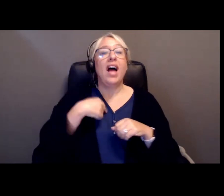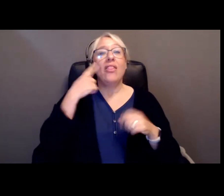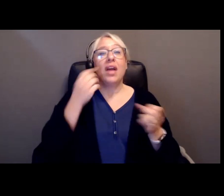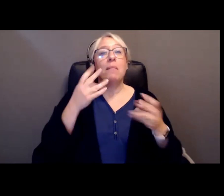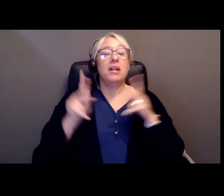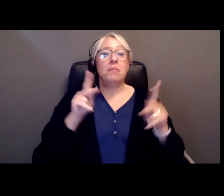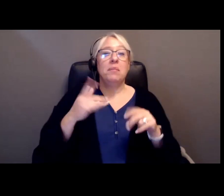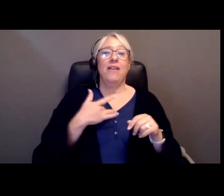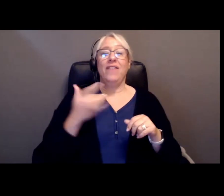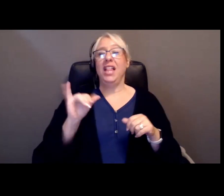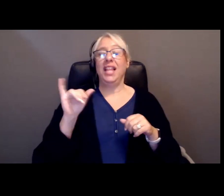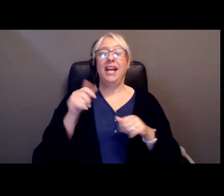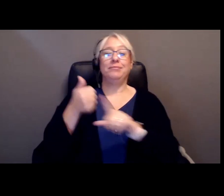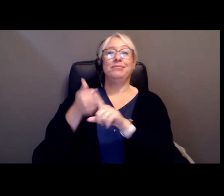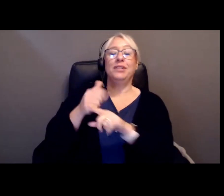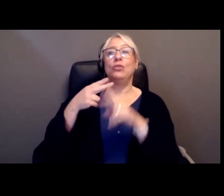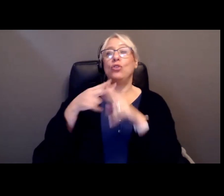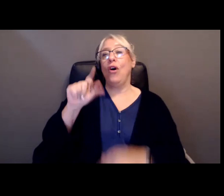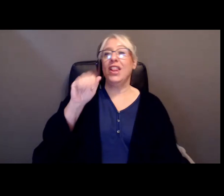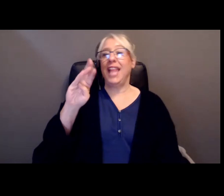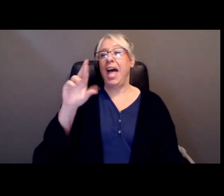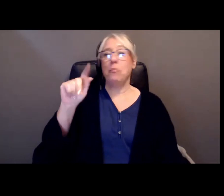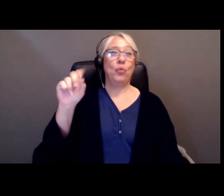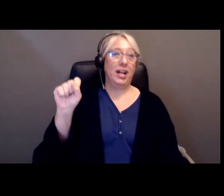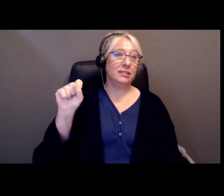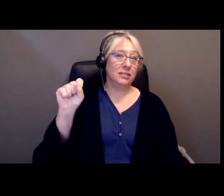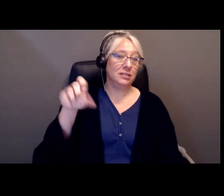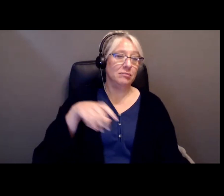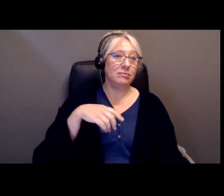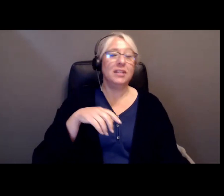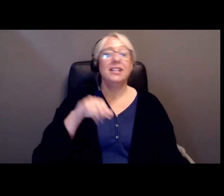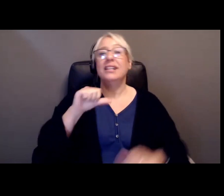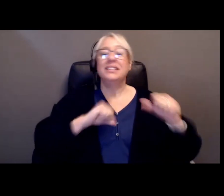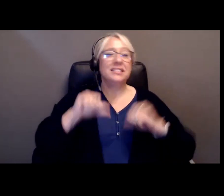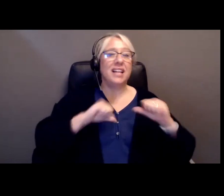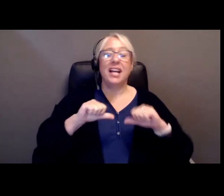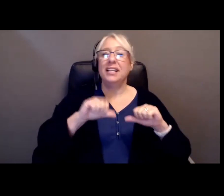more like lab rats as far as science went, and as if science has only ever resulted in people being